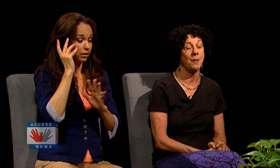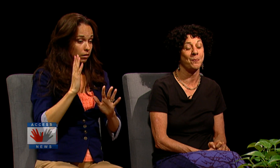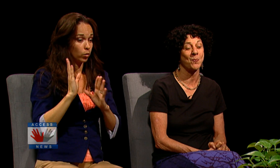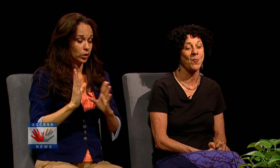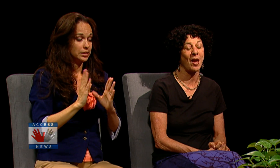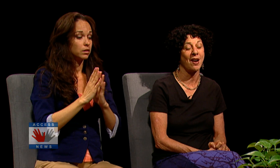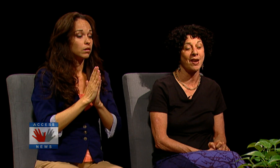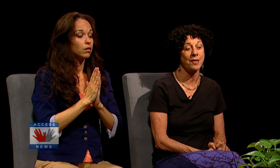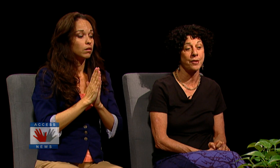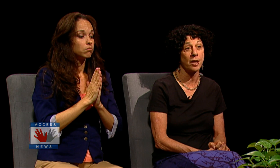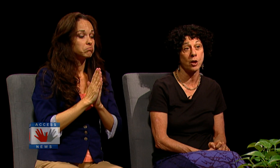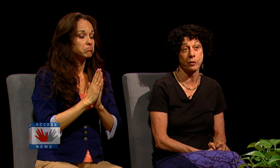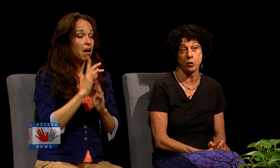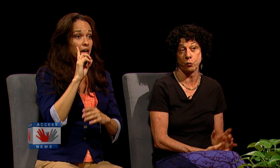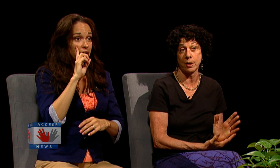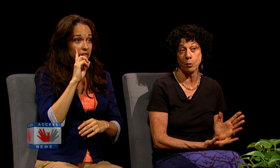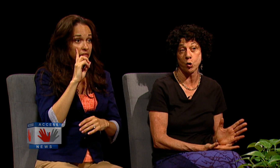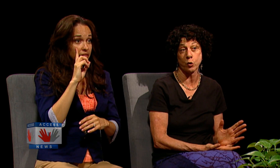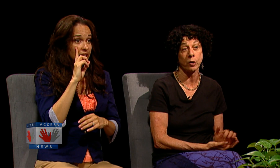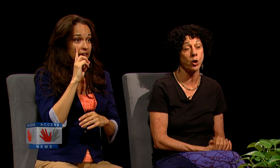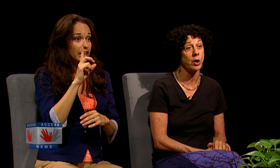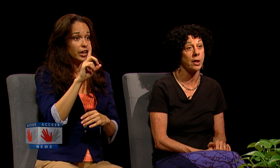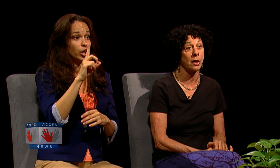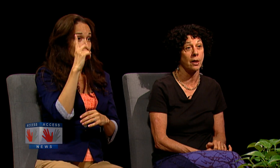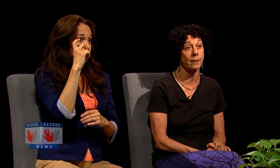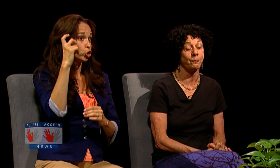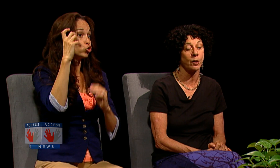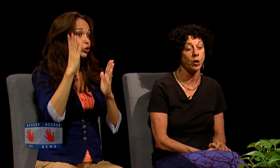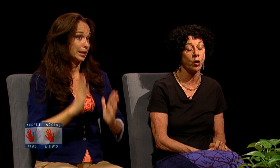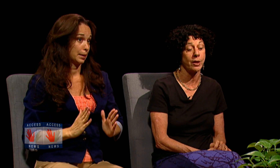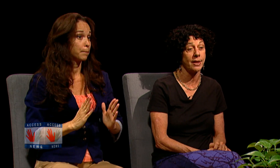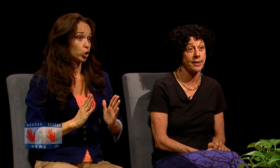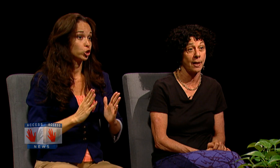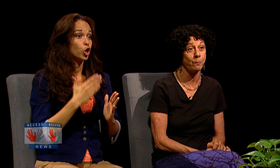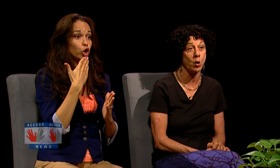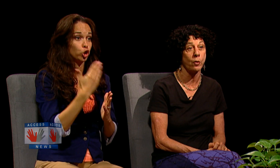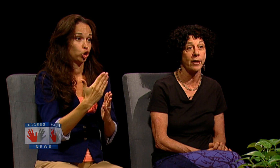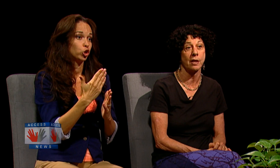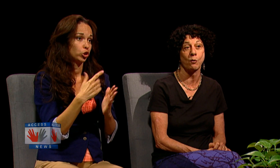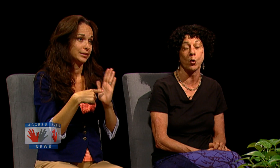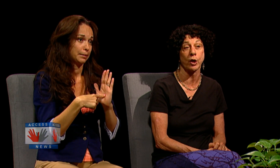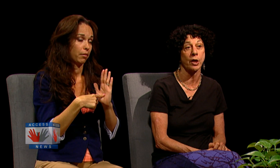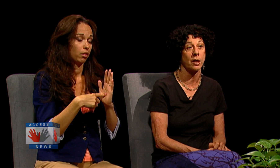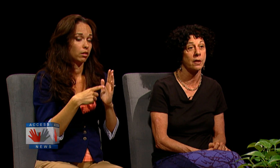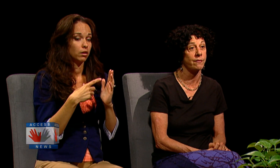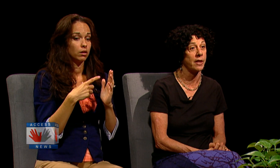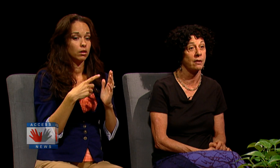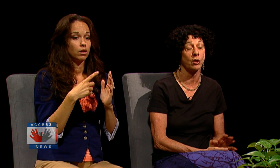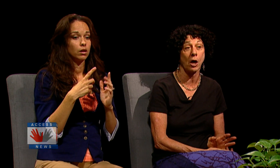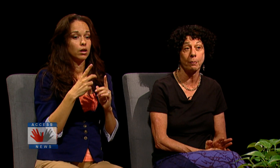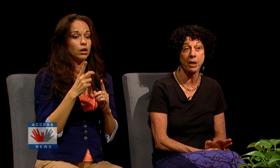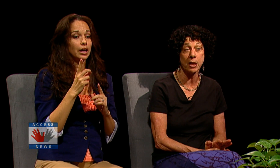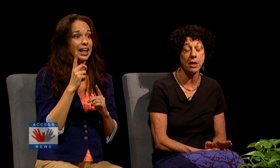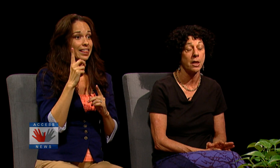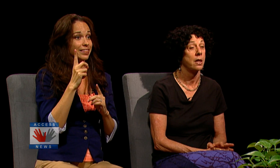I THINK THE DREAMERS ARE A GOOD EXAMPLE. THEY HAVE ORGANIZED, THEY HAVE LOBBIED,